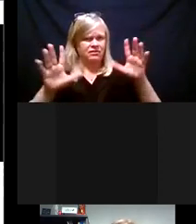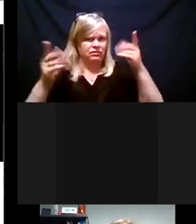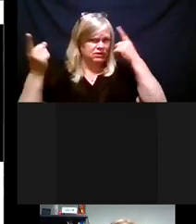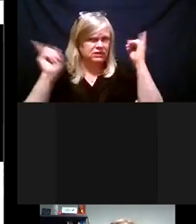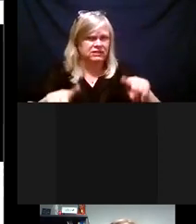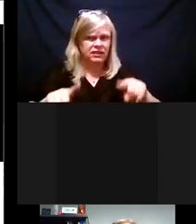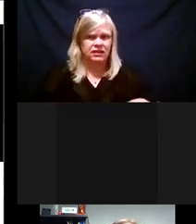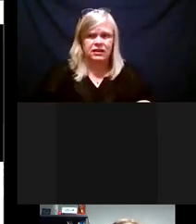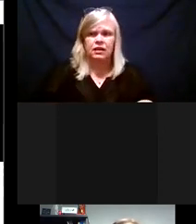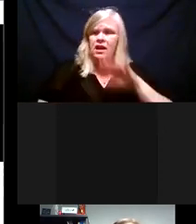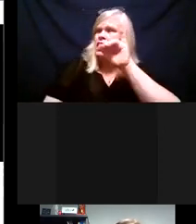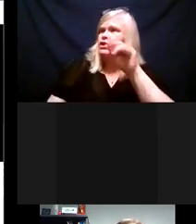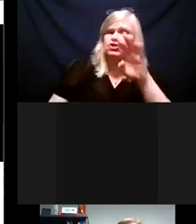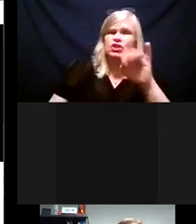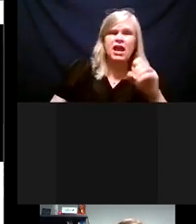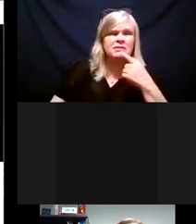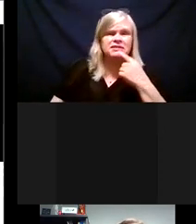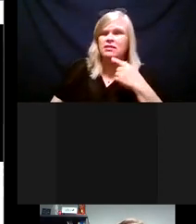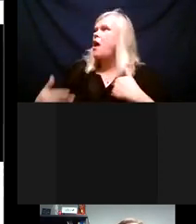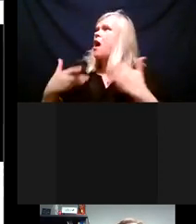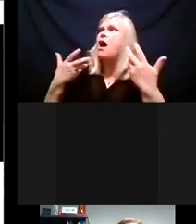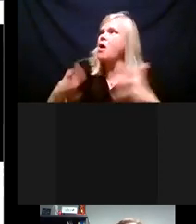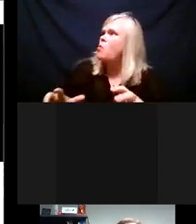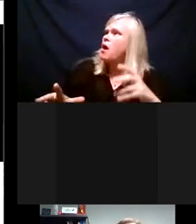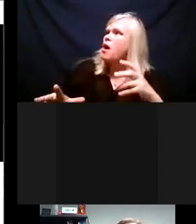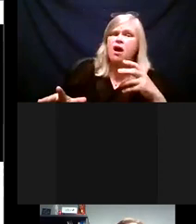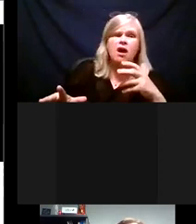THIS TO HAPPEN, ANYONE -- AND WHEN I SAY I DON'T WANT THIS TO